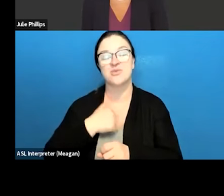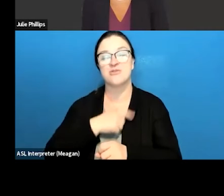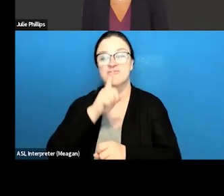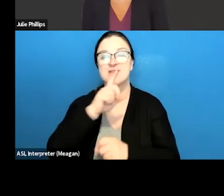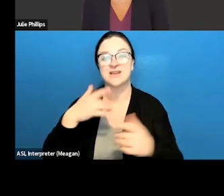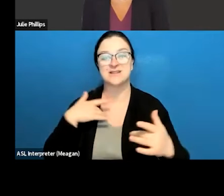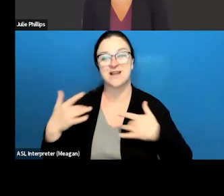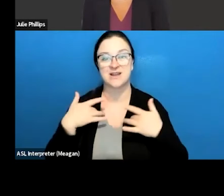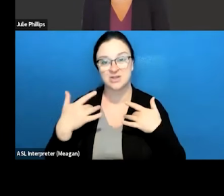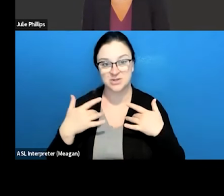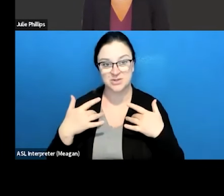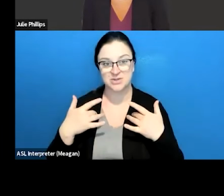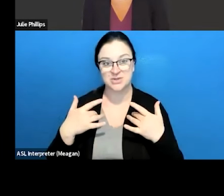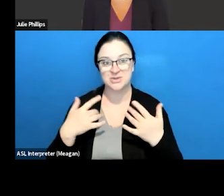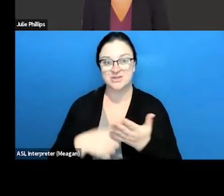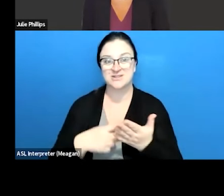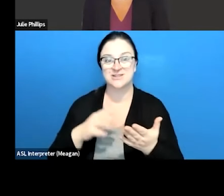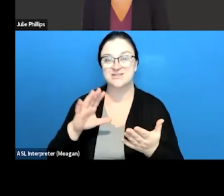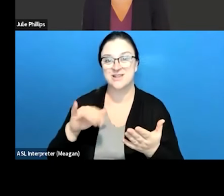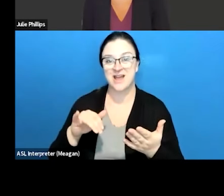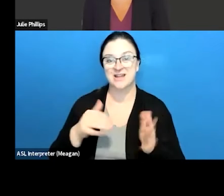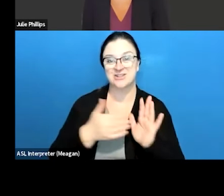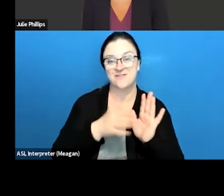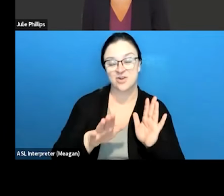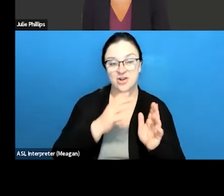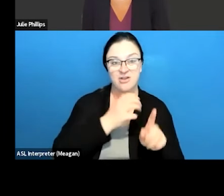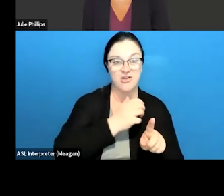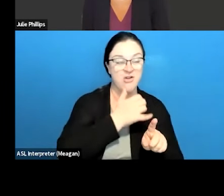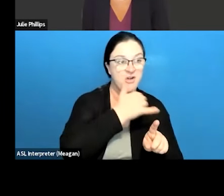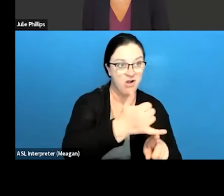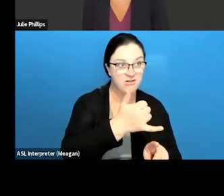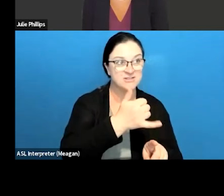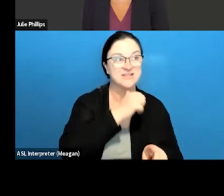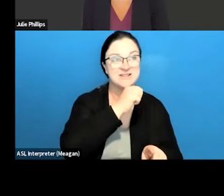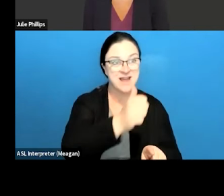of diverting calls from 911 to 988,